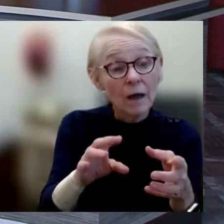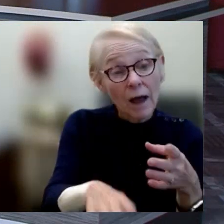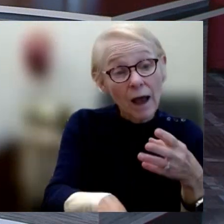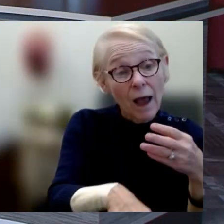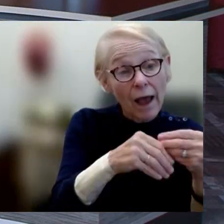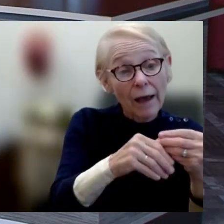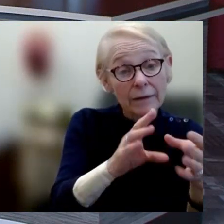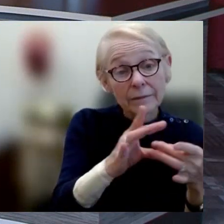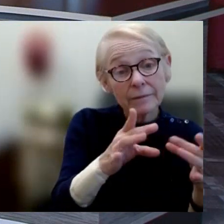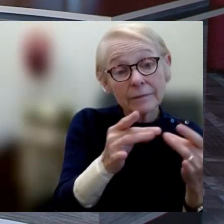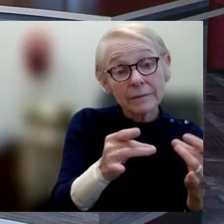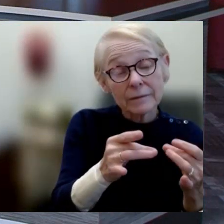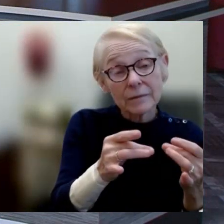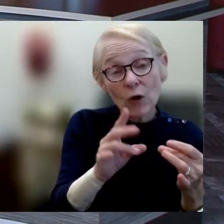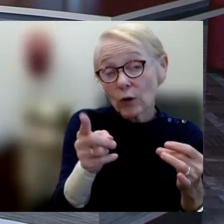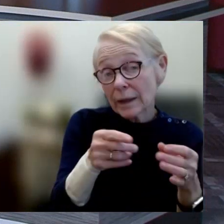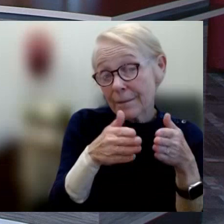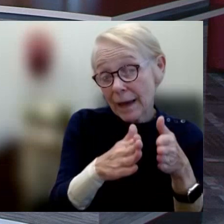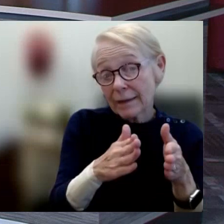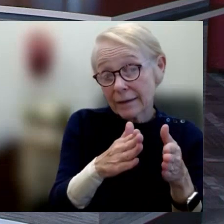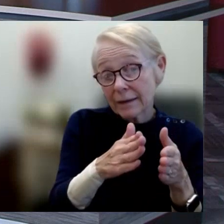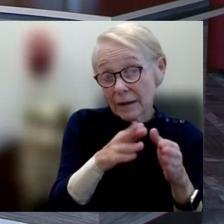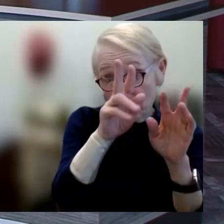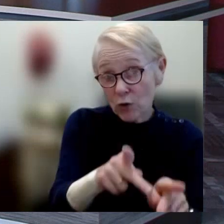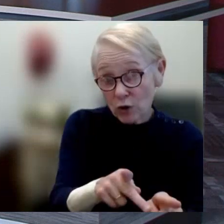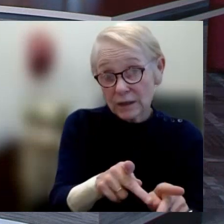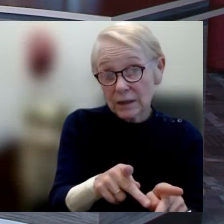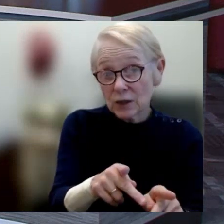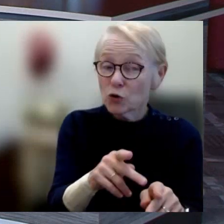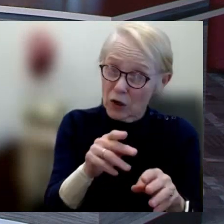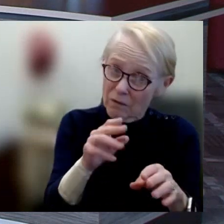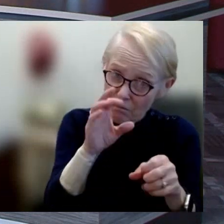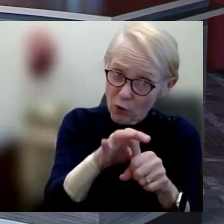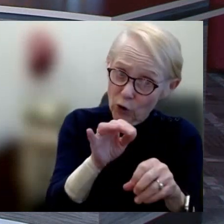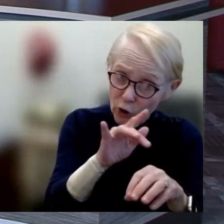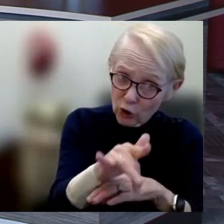the only method to vote in person you can also vote early yes in person so that's why we have